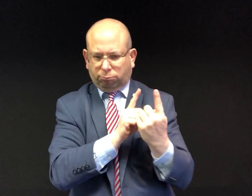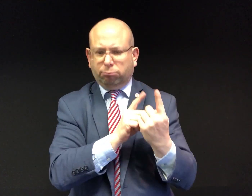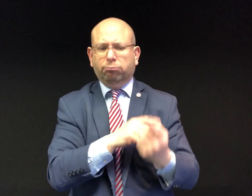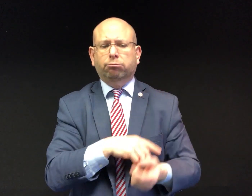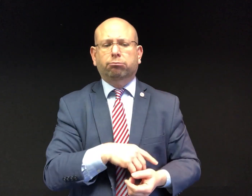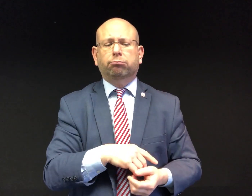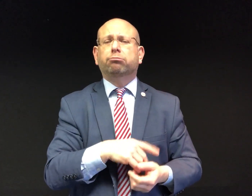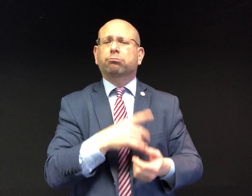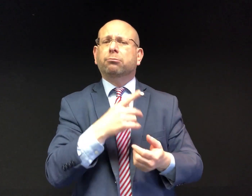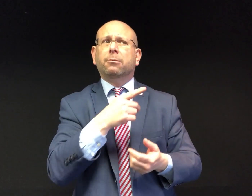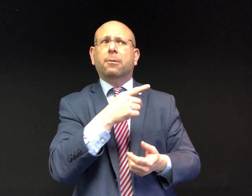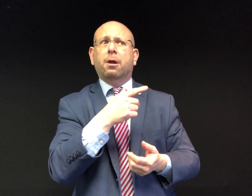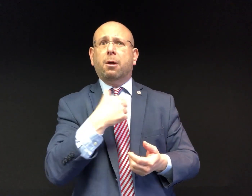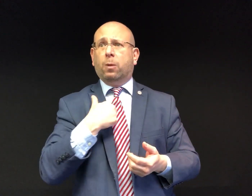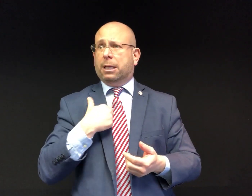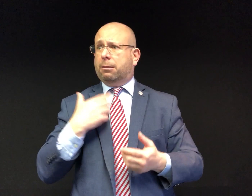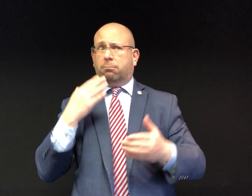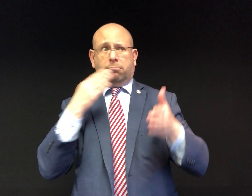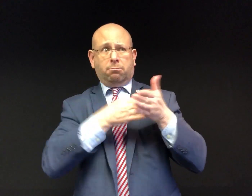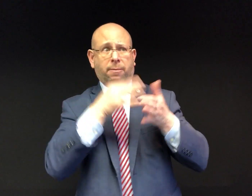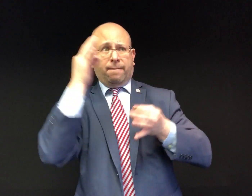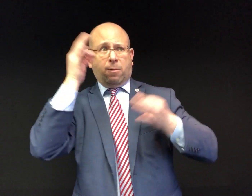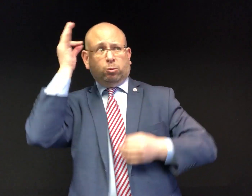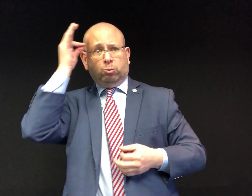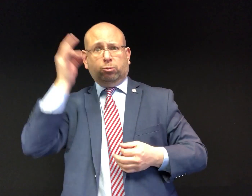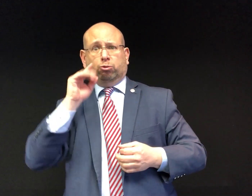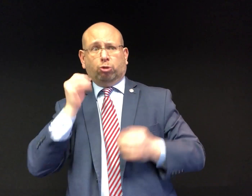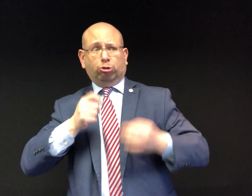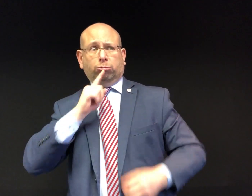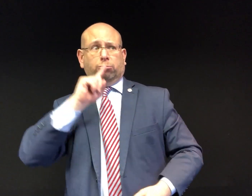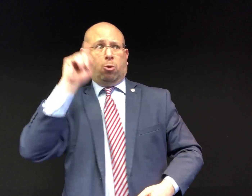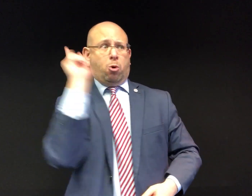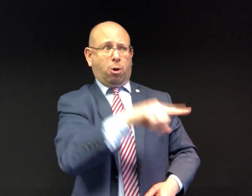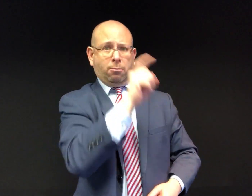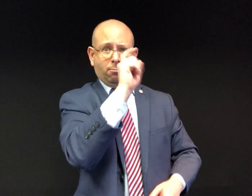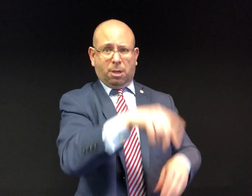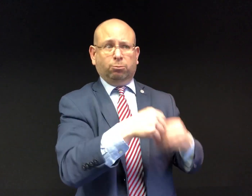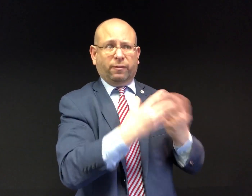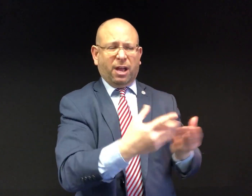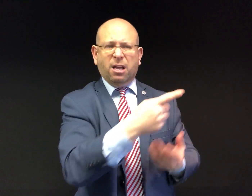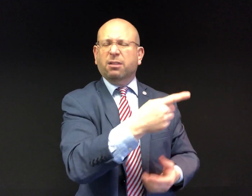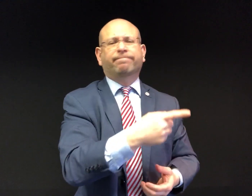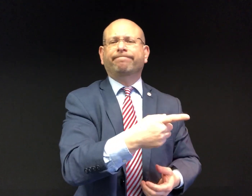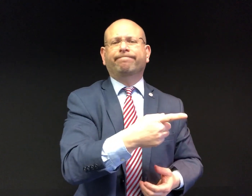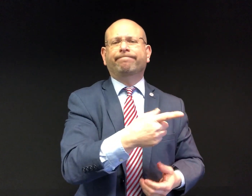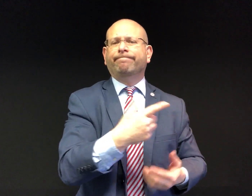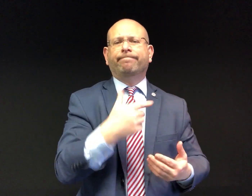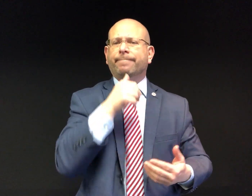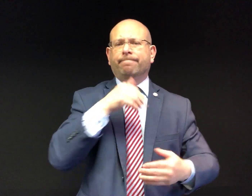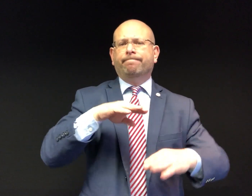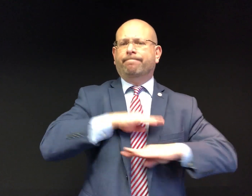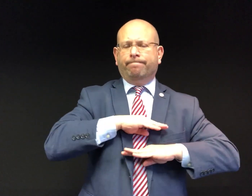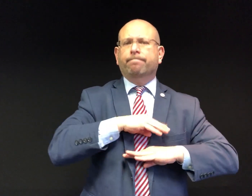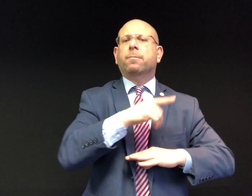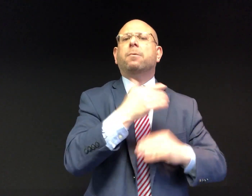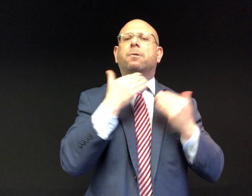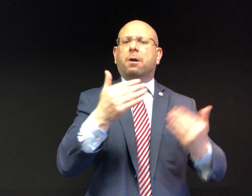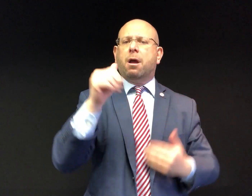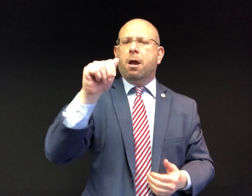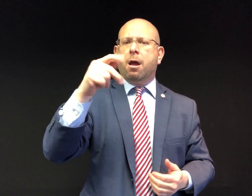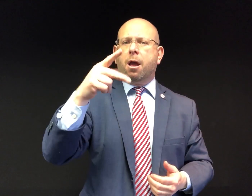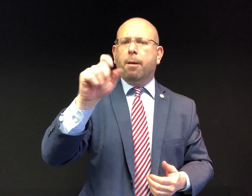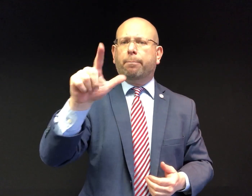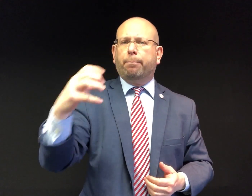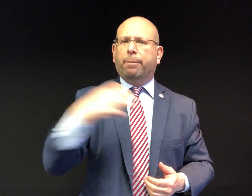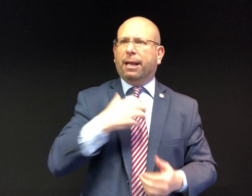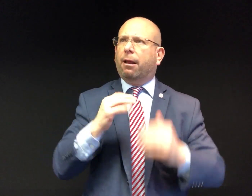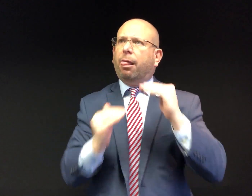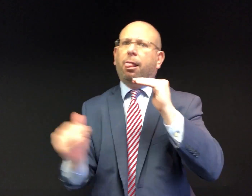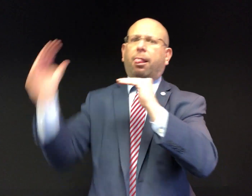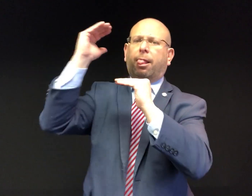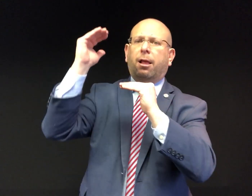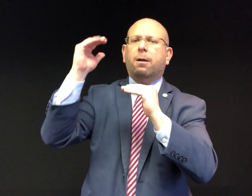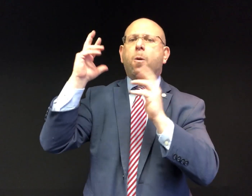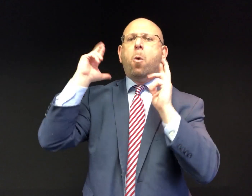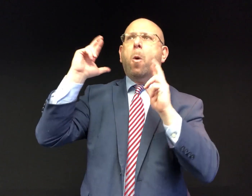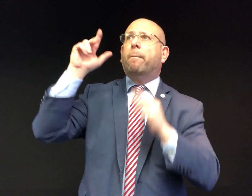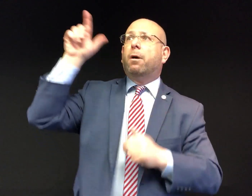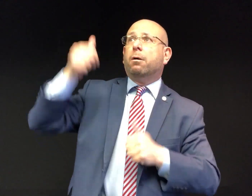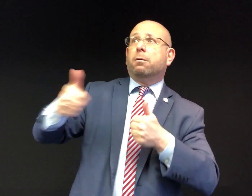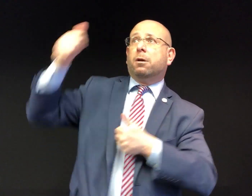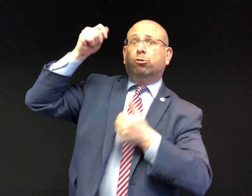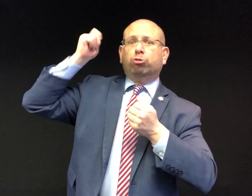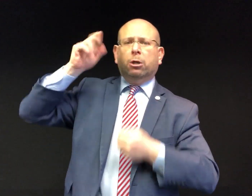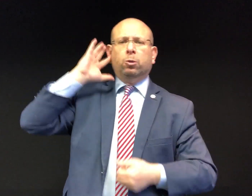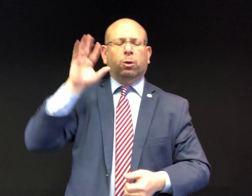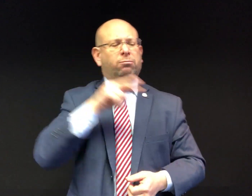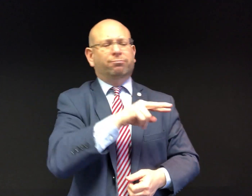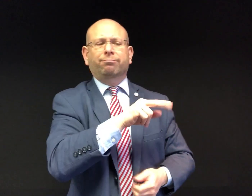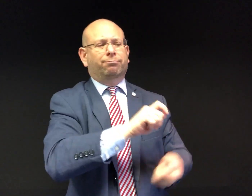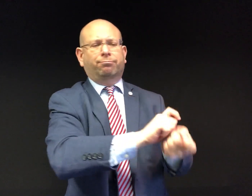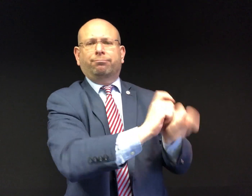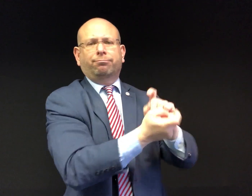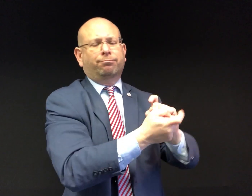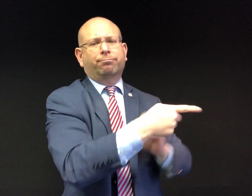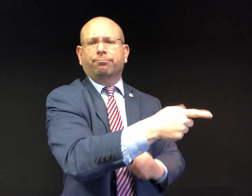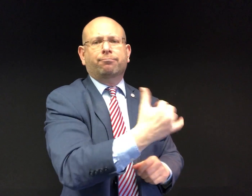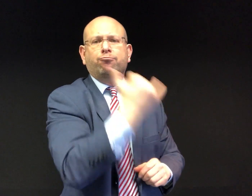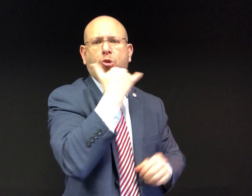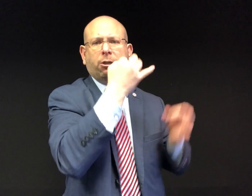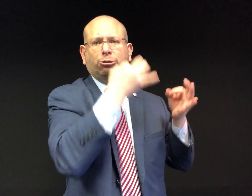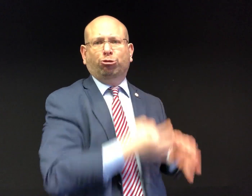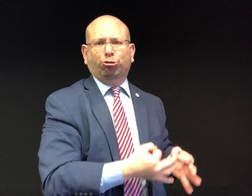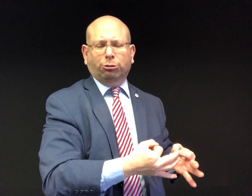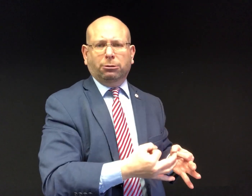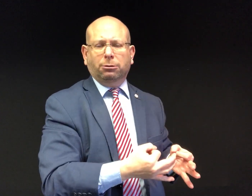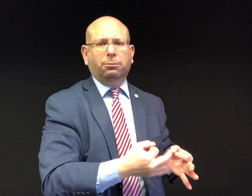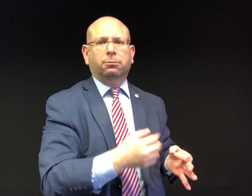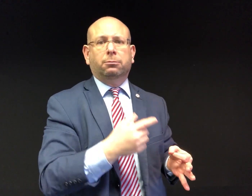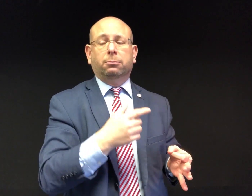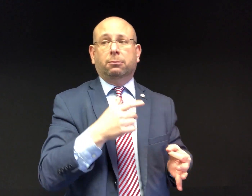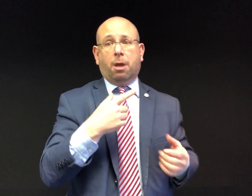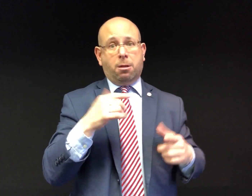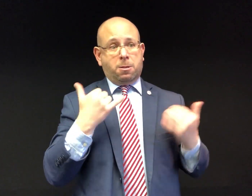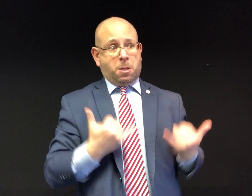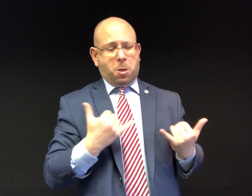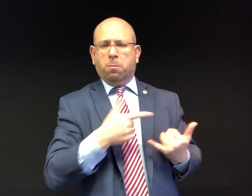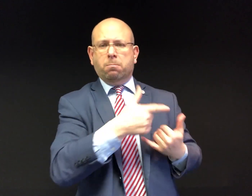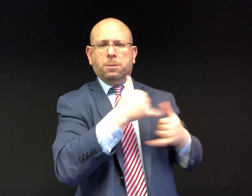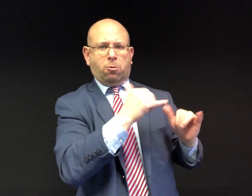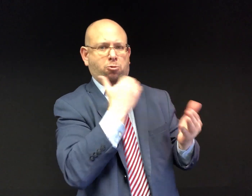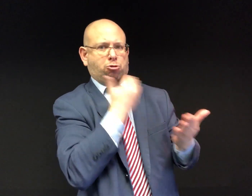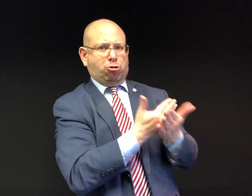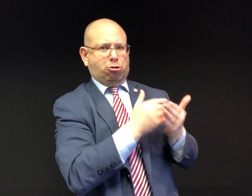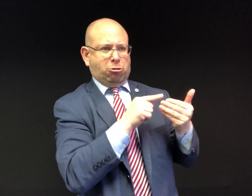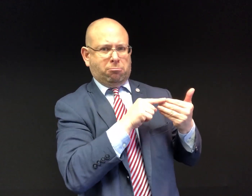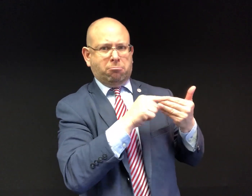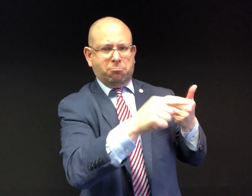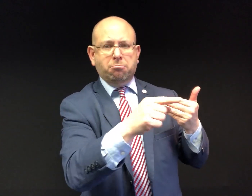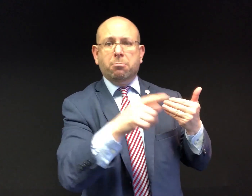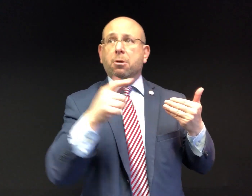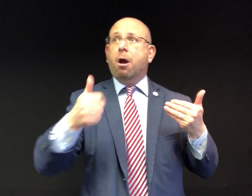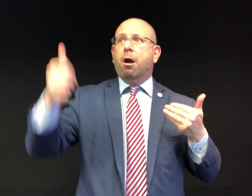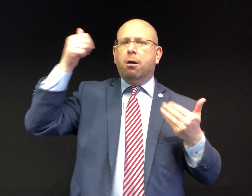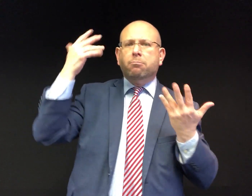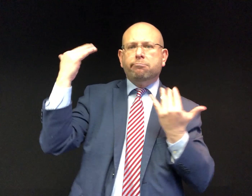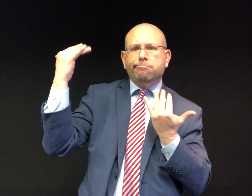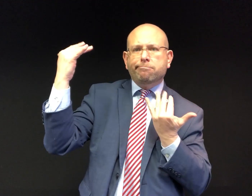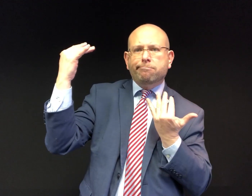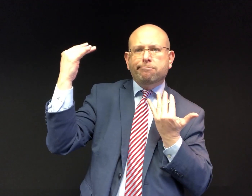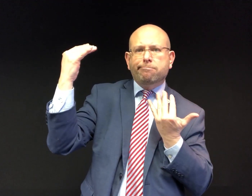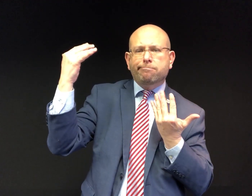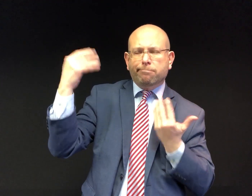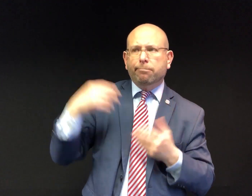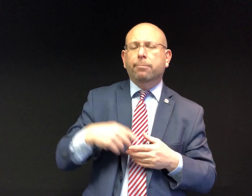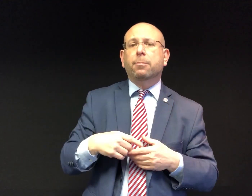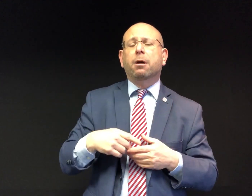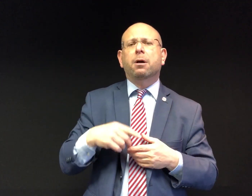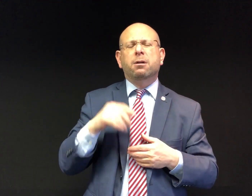had filed an appeal to try to overturn the judge's order of the requirement to provide ASL interpreters, and their appeal is still pending.